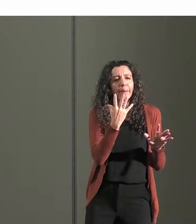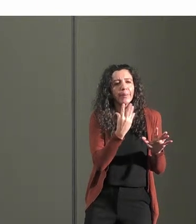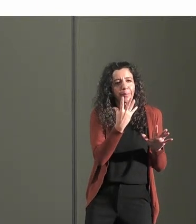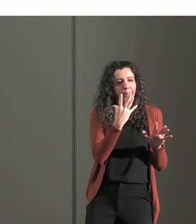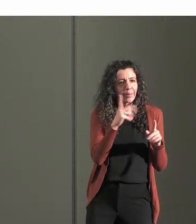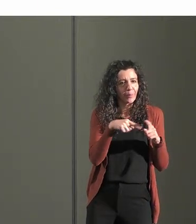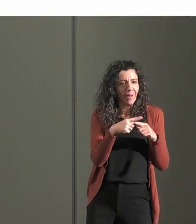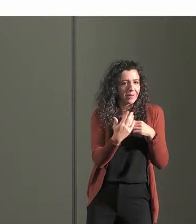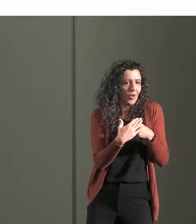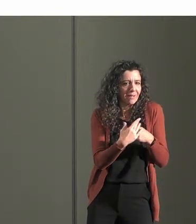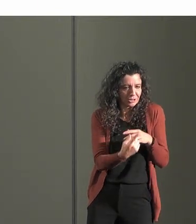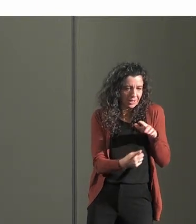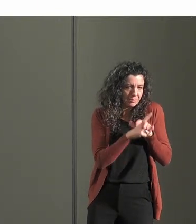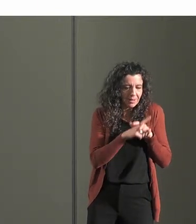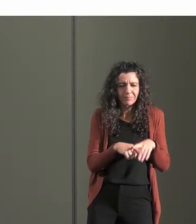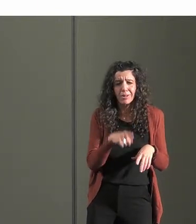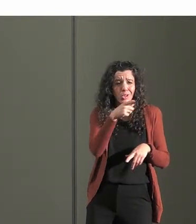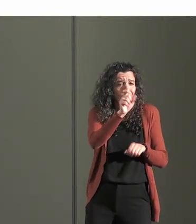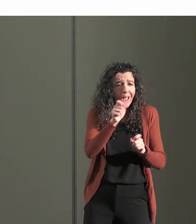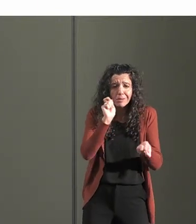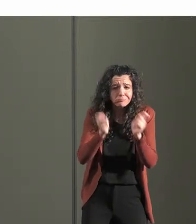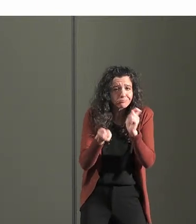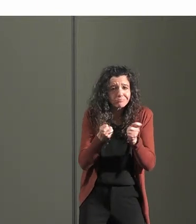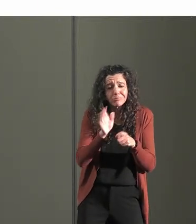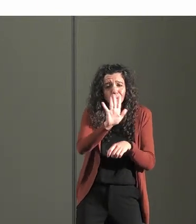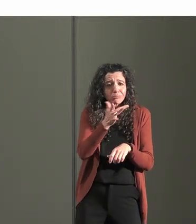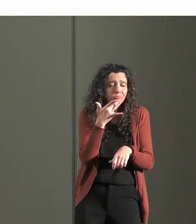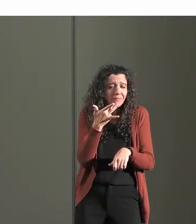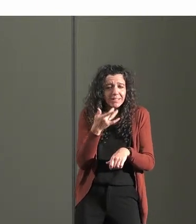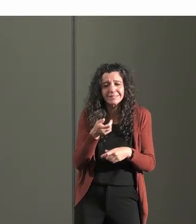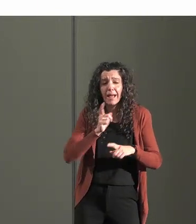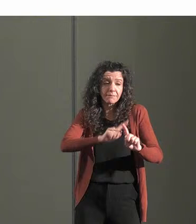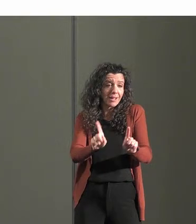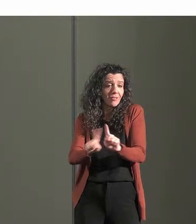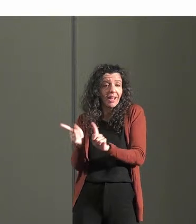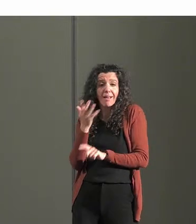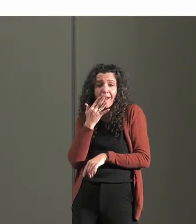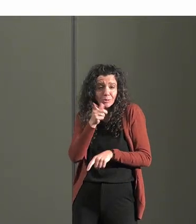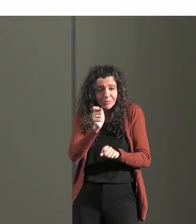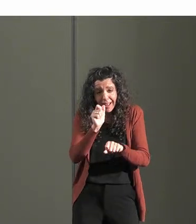screen flashes the screen turns that color when a notification